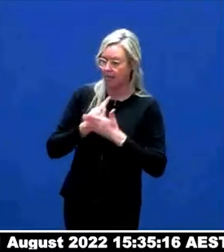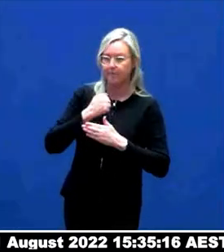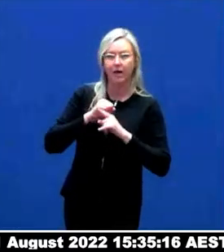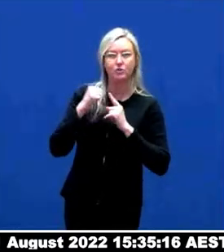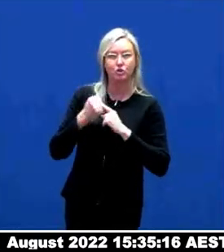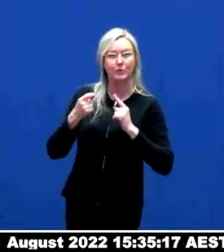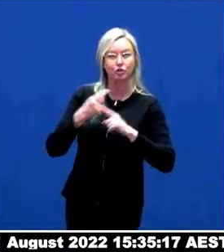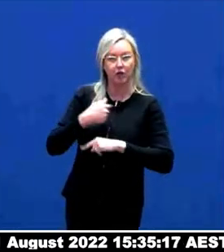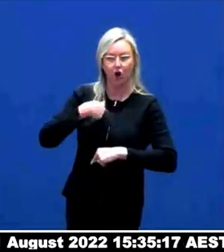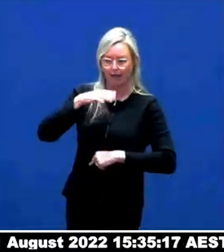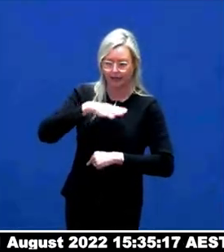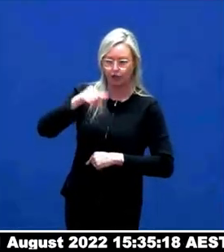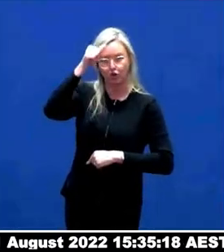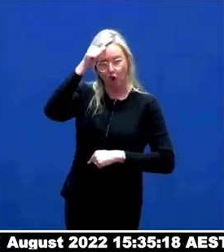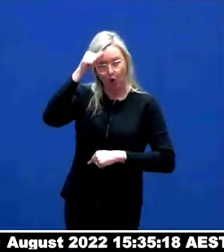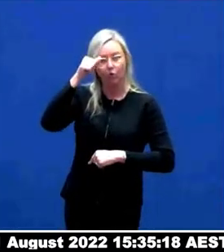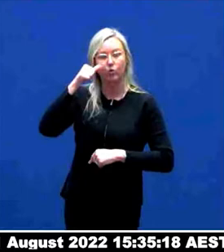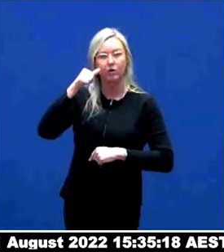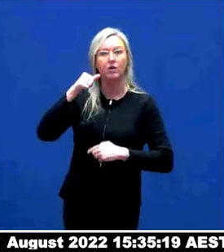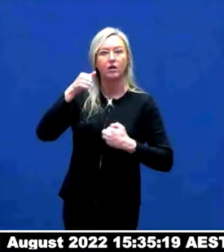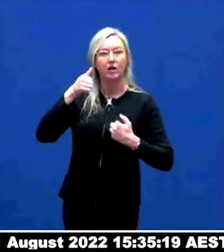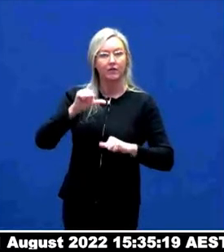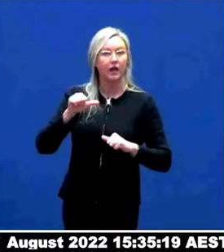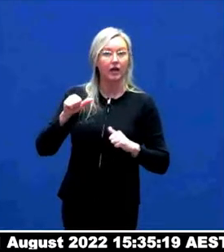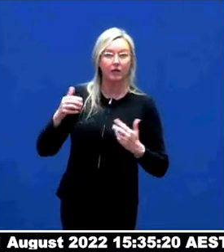and I think I need to know about these things you're just here.